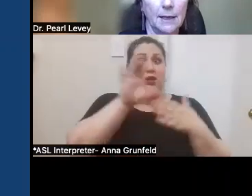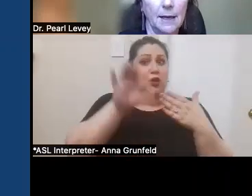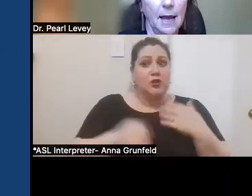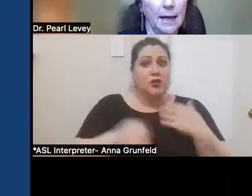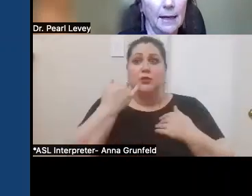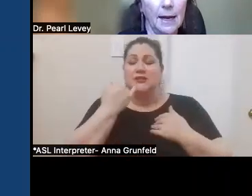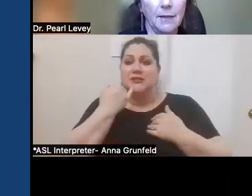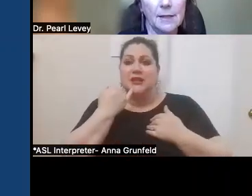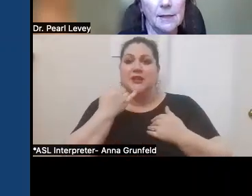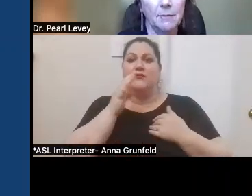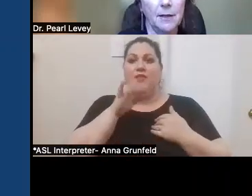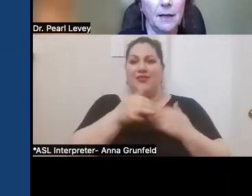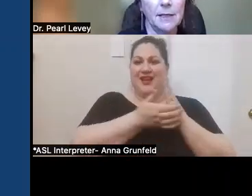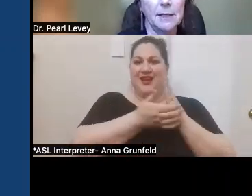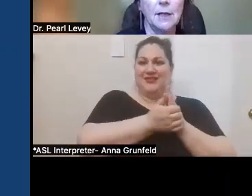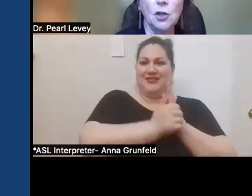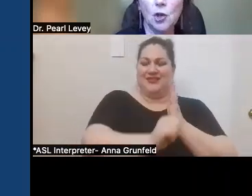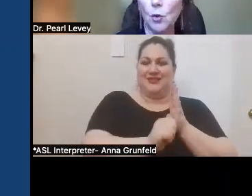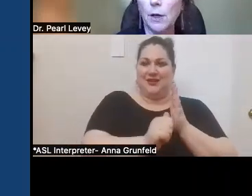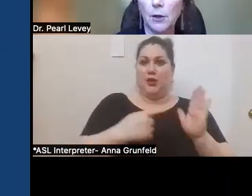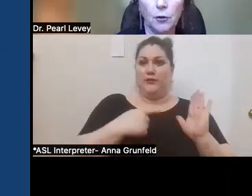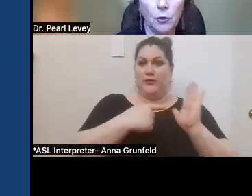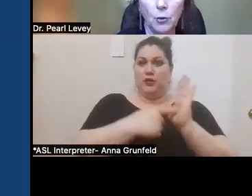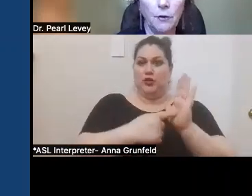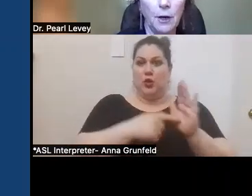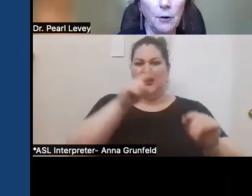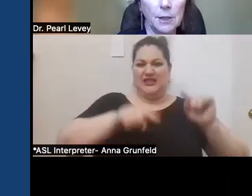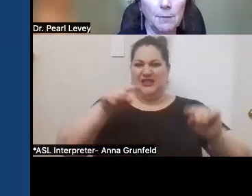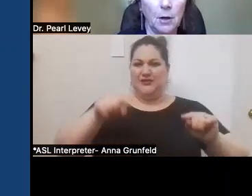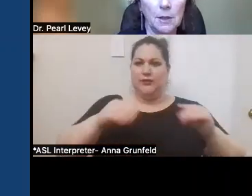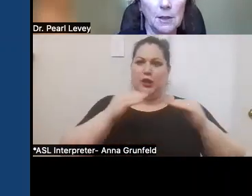And again, this is something that talking it through with the various parties,